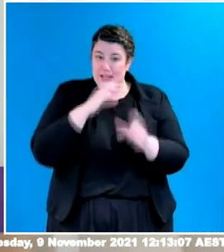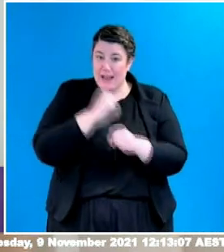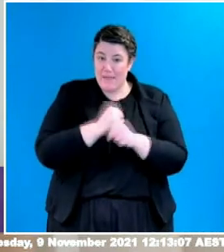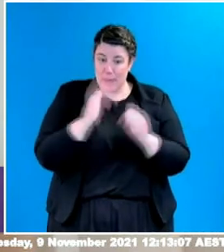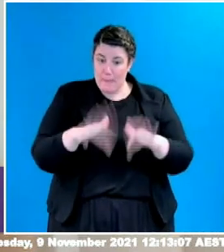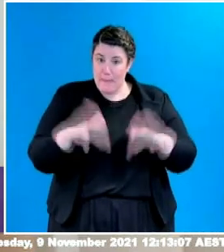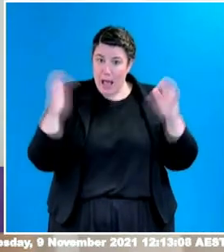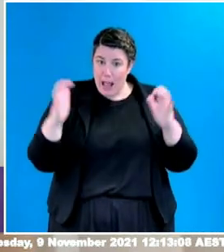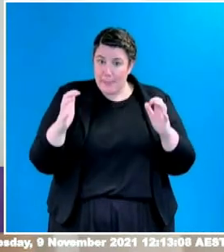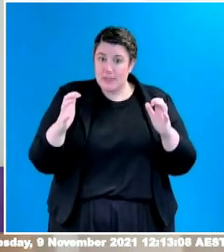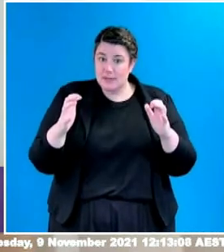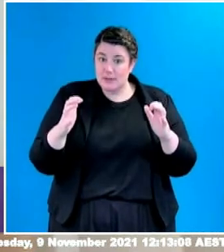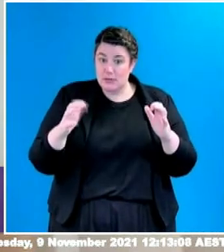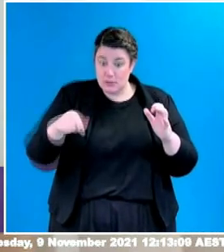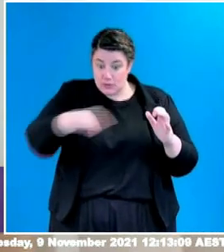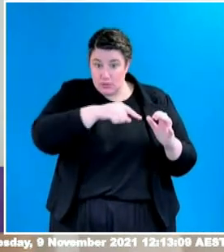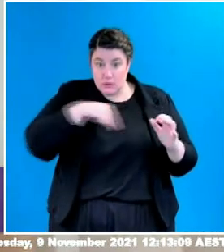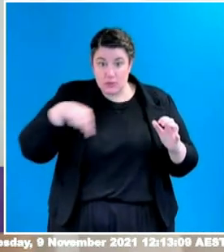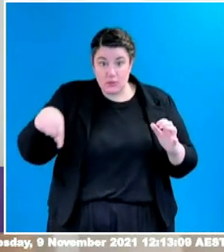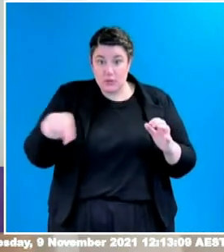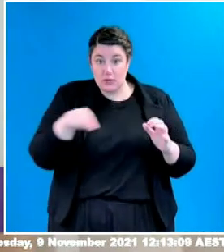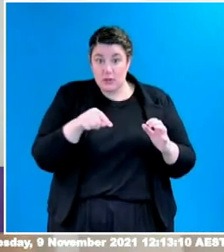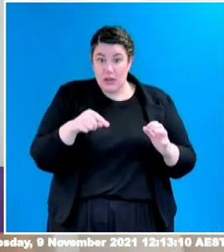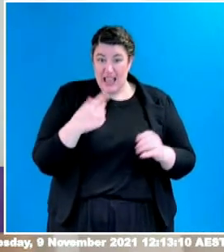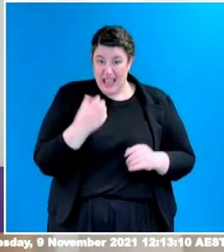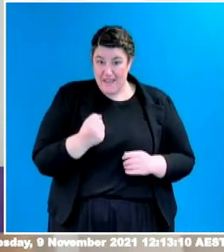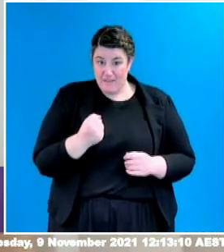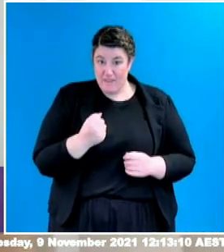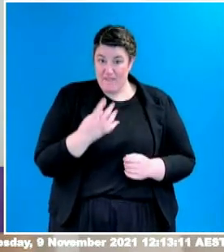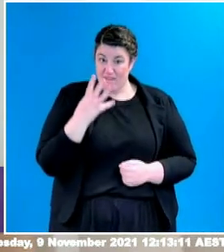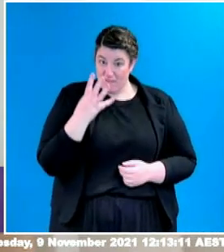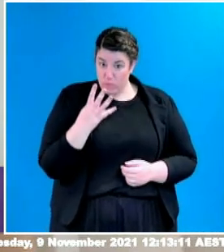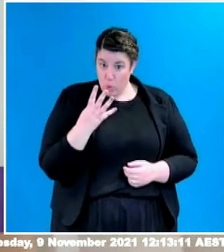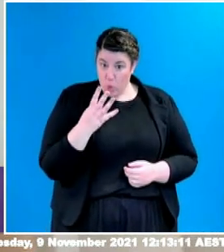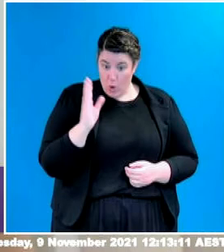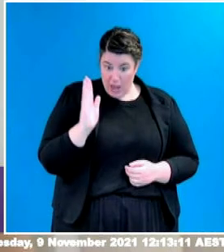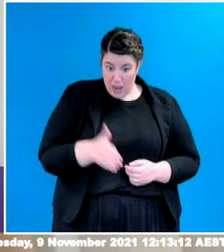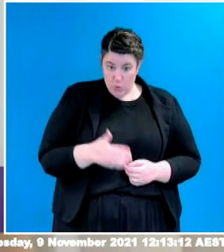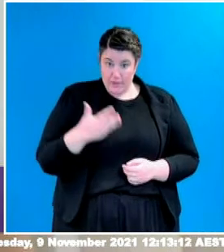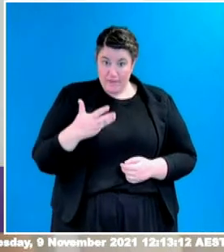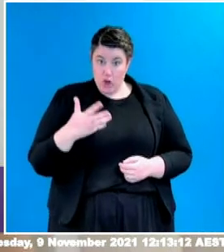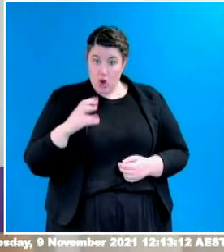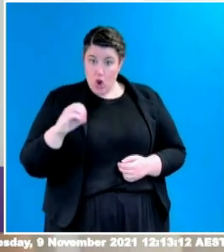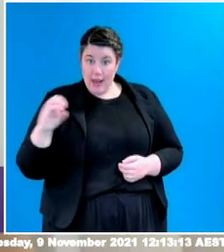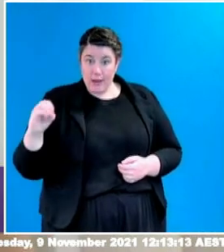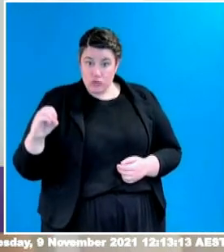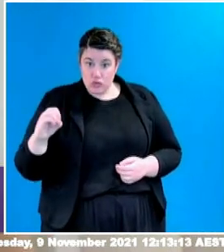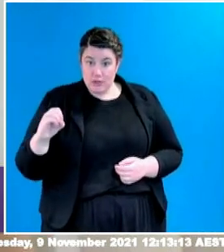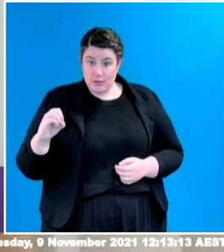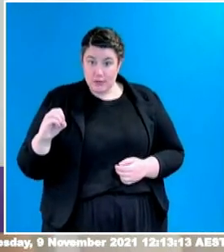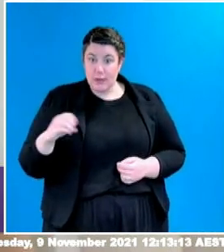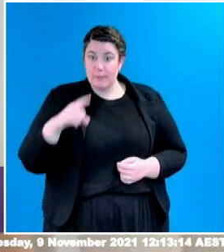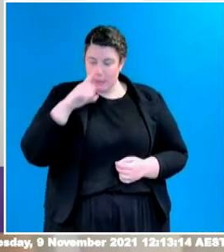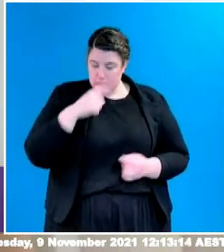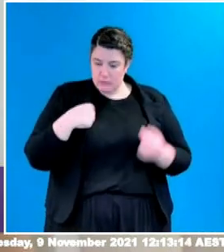state and federal parliamentarians. We have four openly identified disabled people in the parliaments